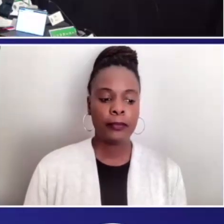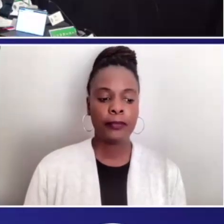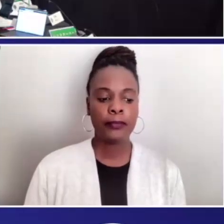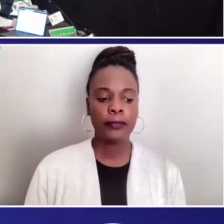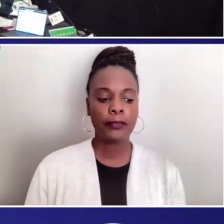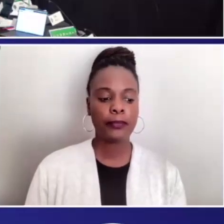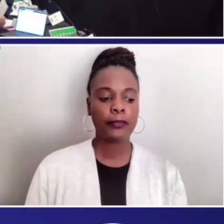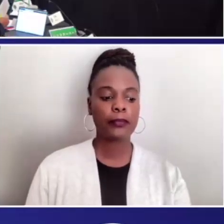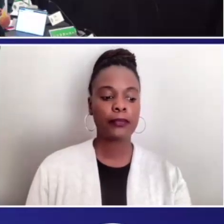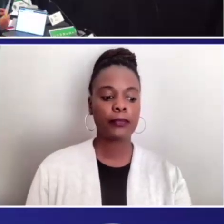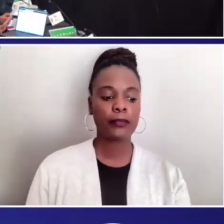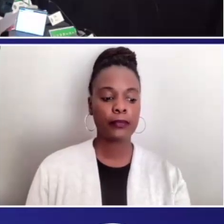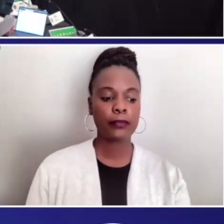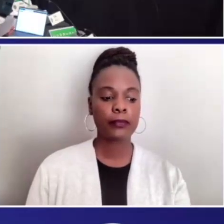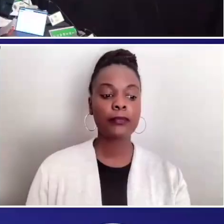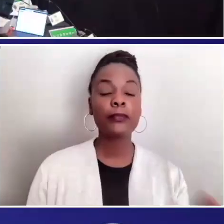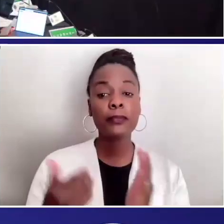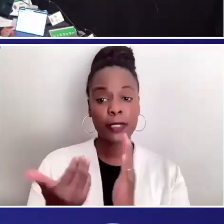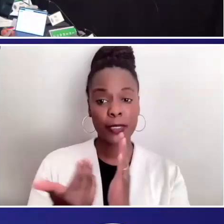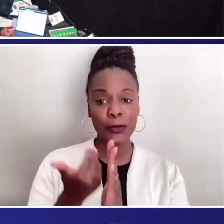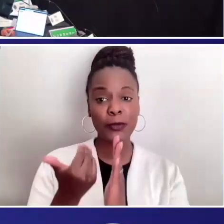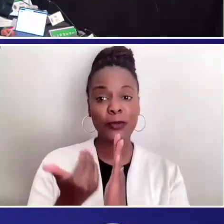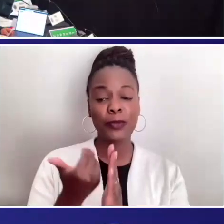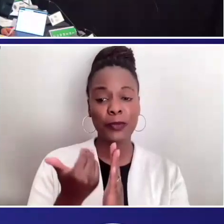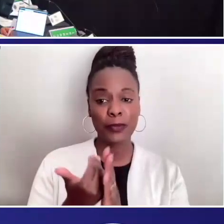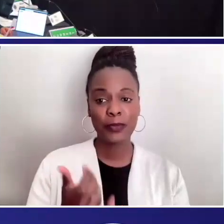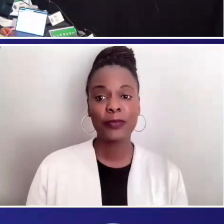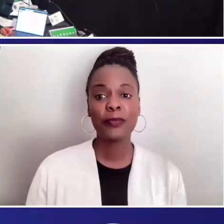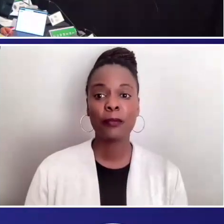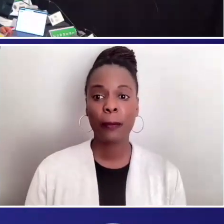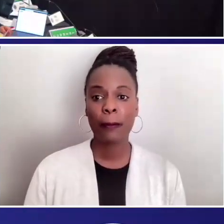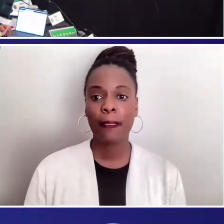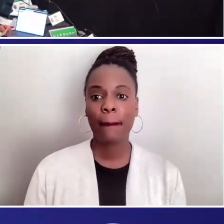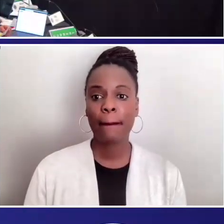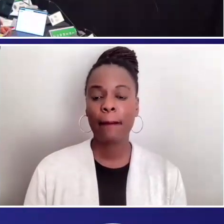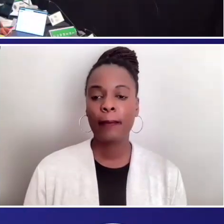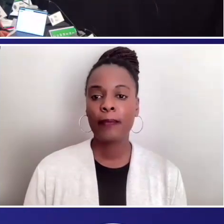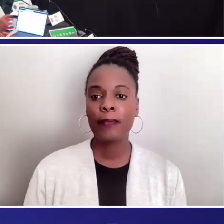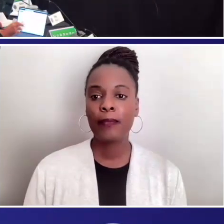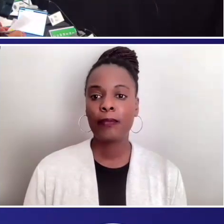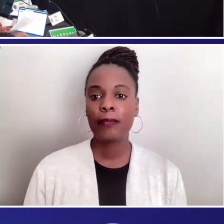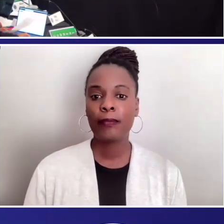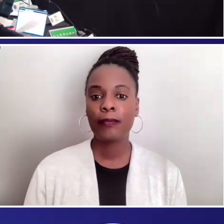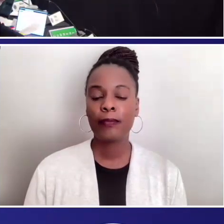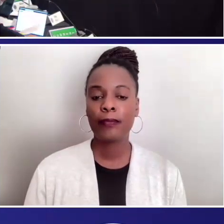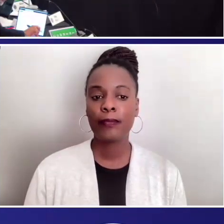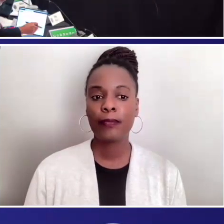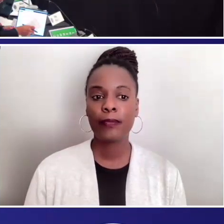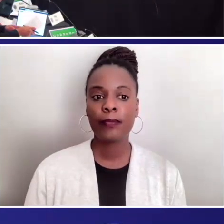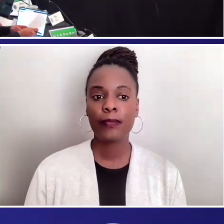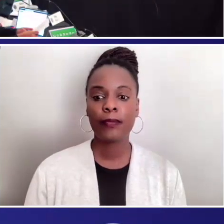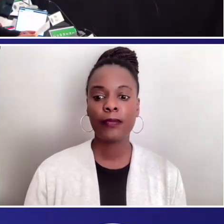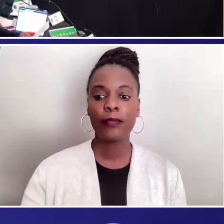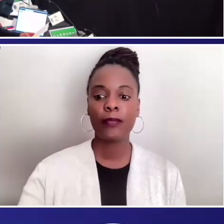This is new. Are you guys ready?